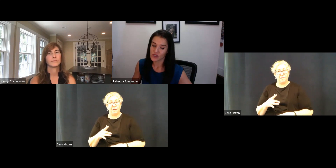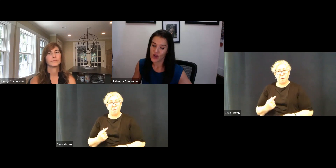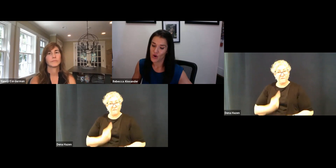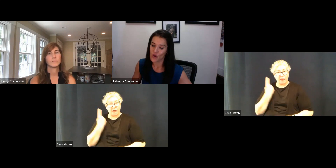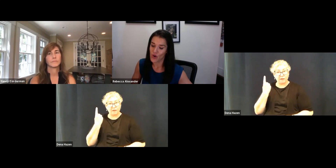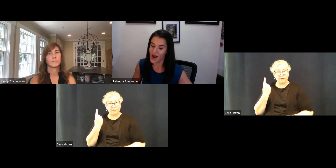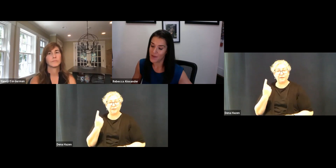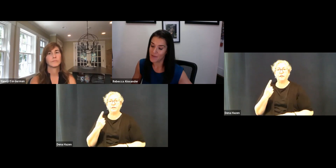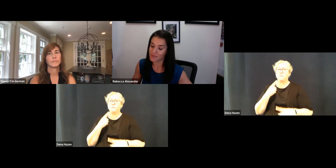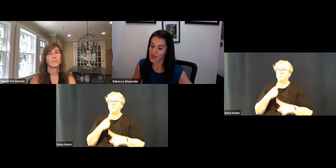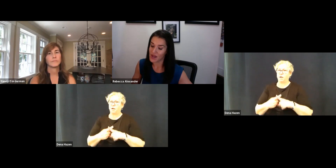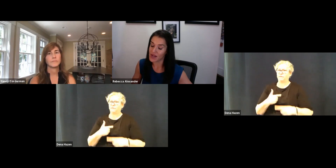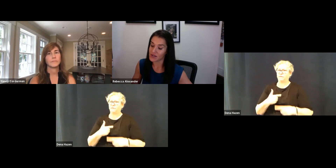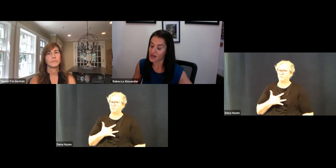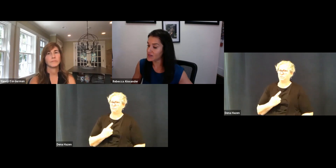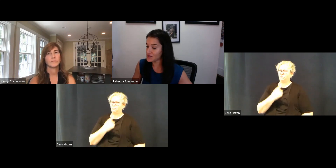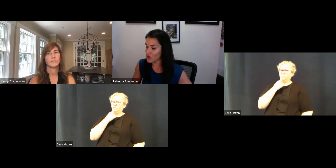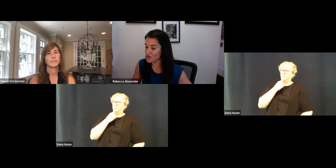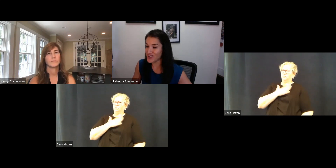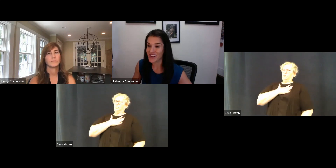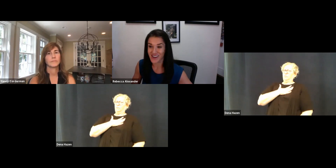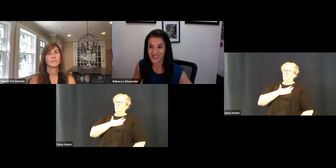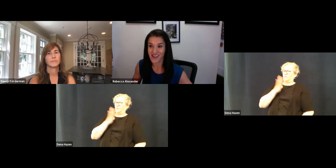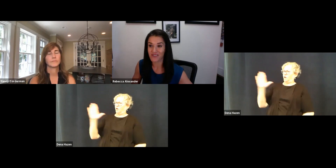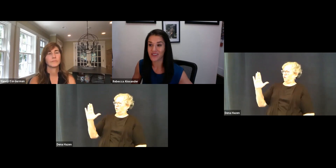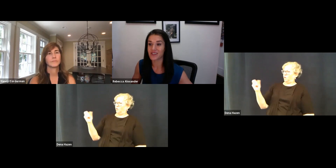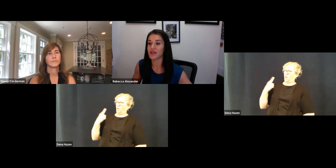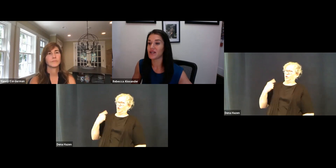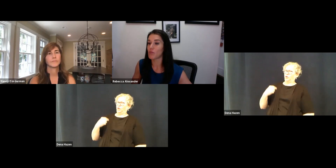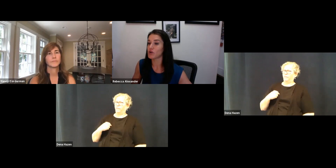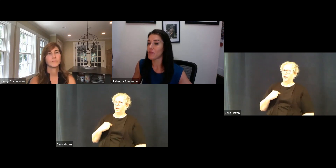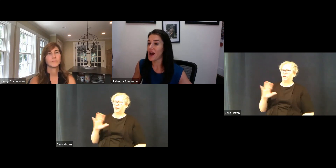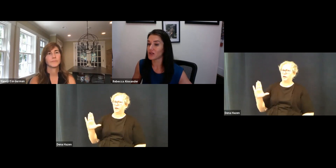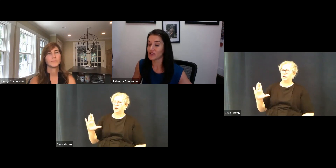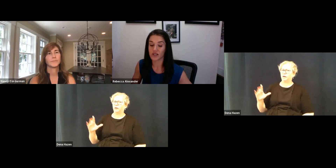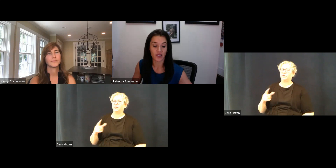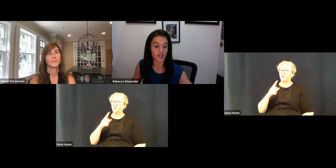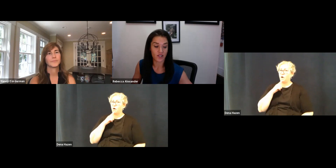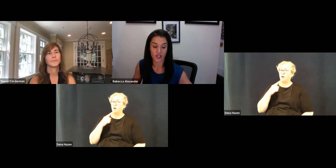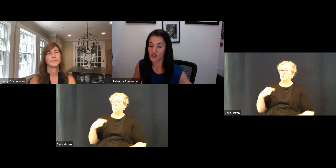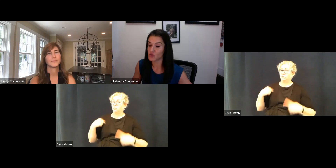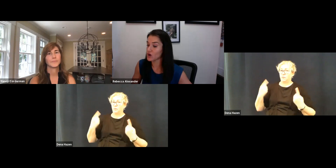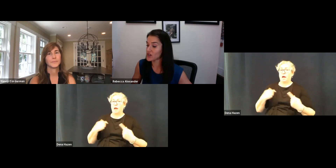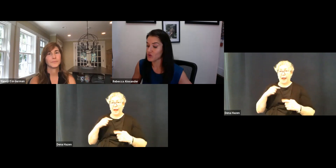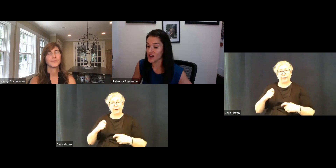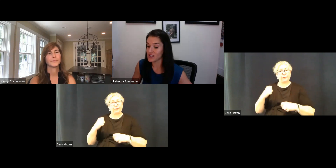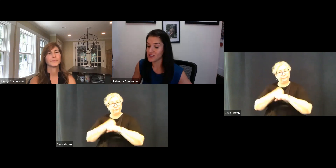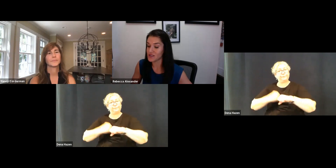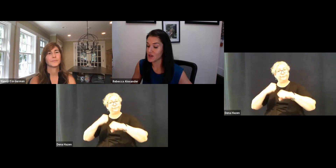So it has definitely been an upward battle. The Institute where I trained, they